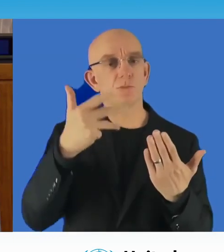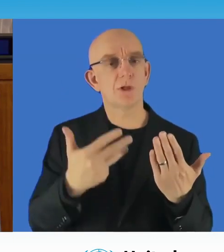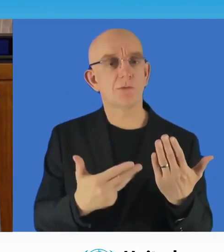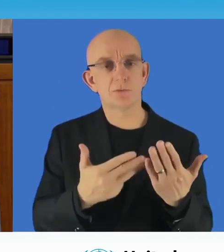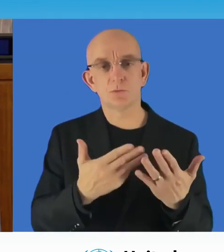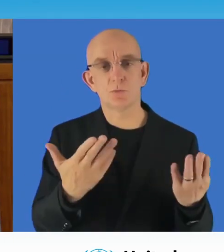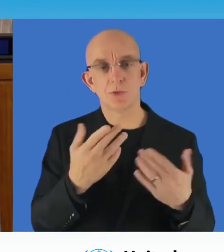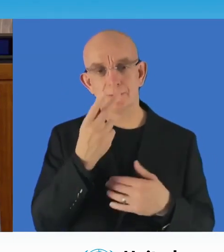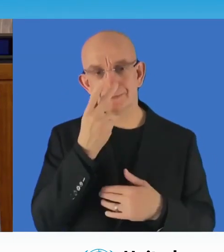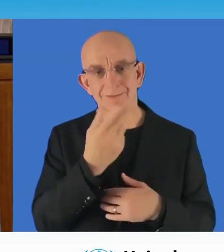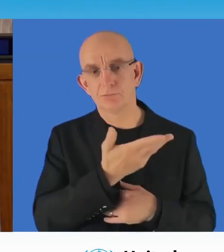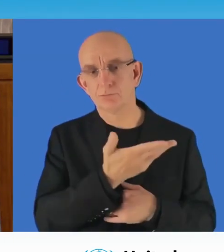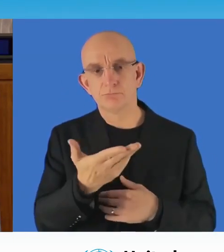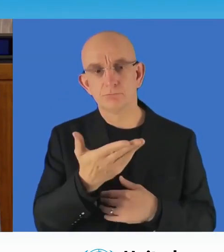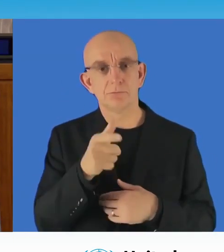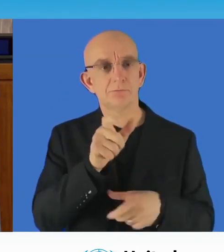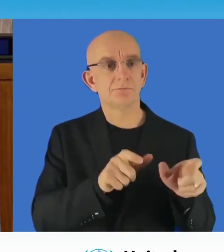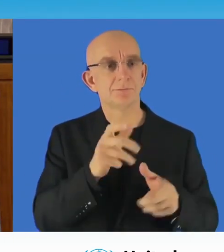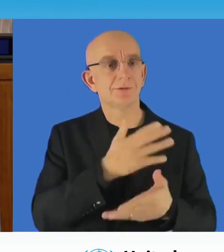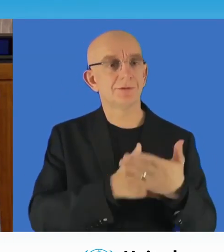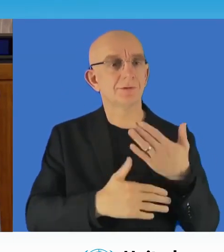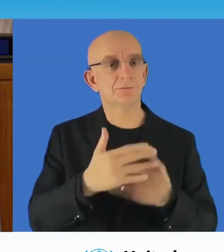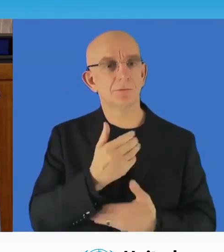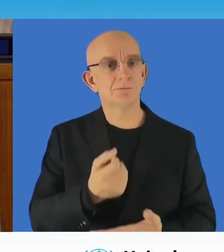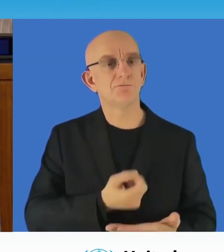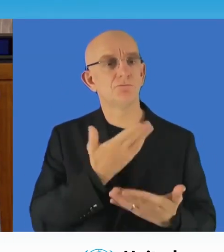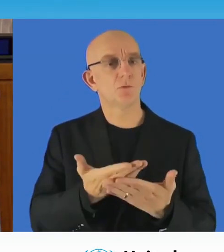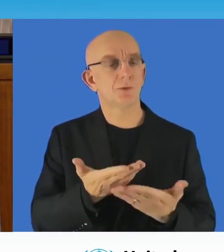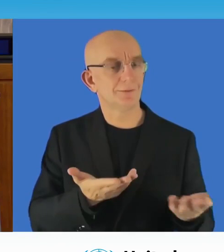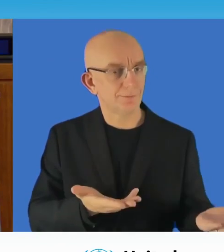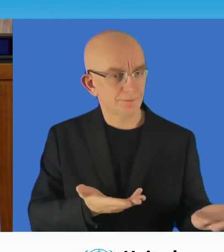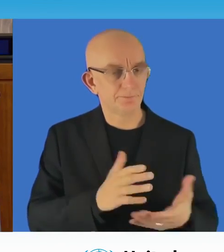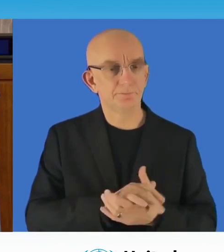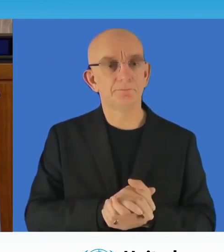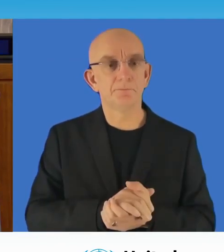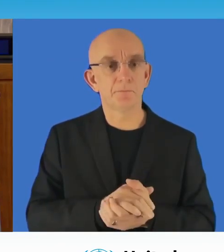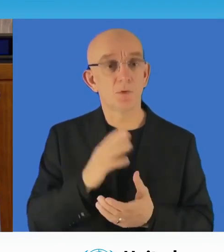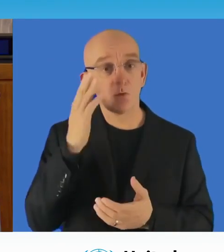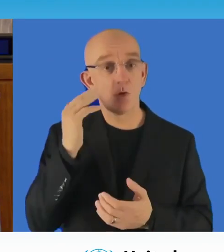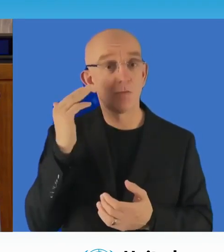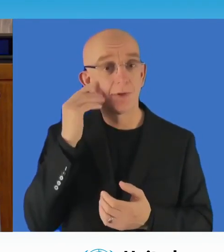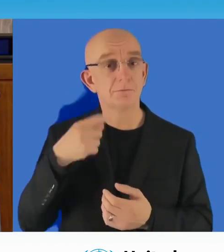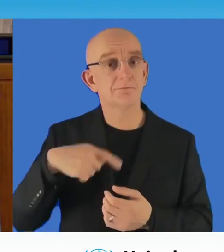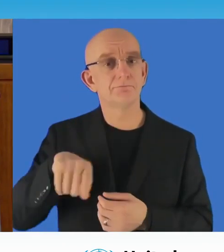the Korean government will continue to actively communicate and collaborate with organization